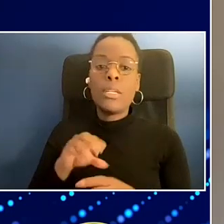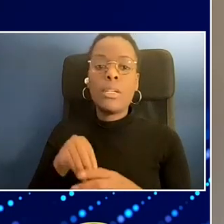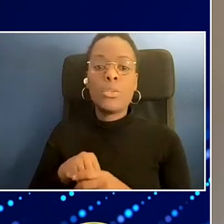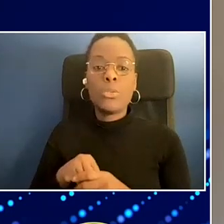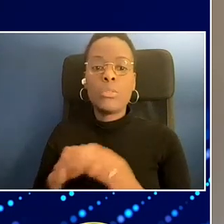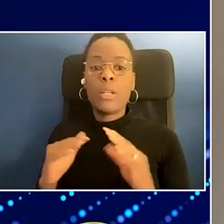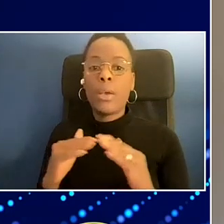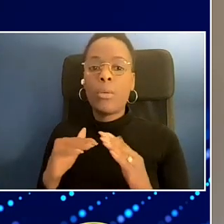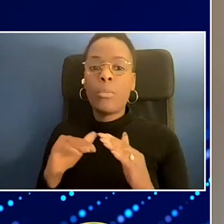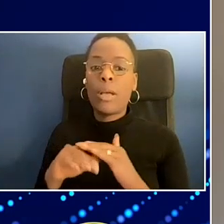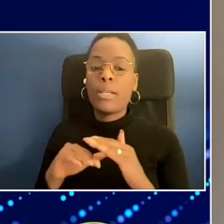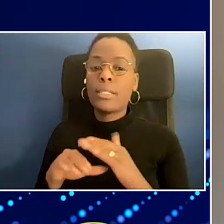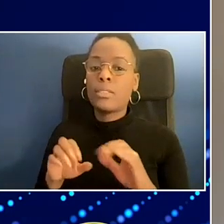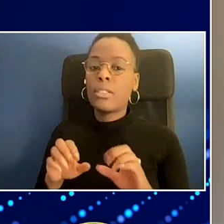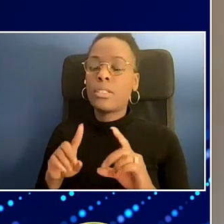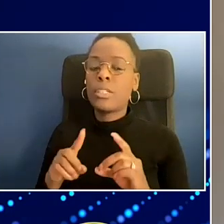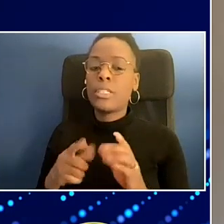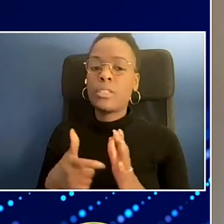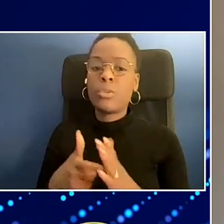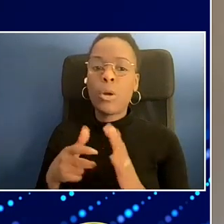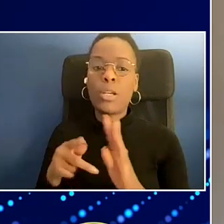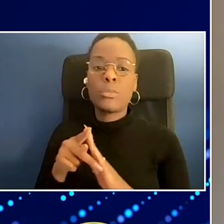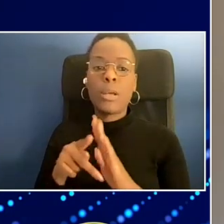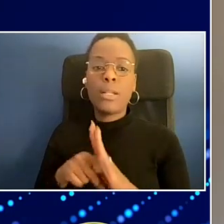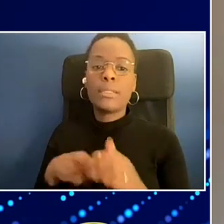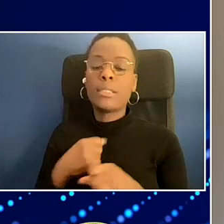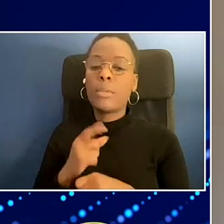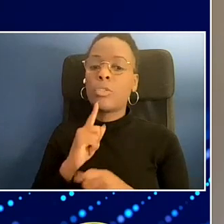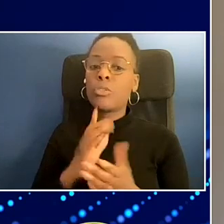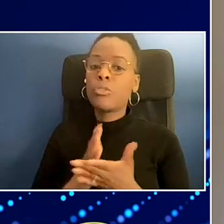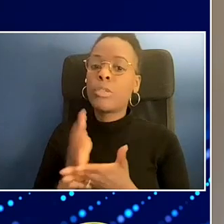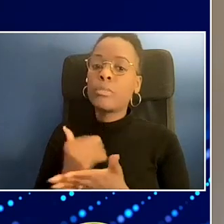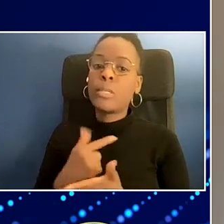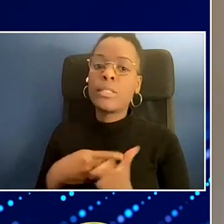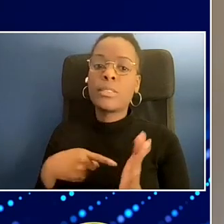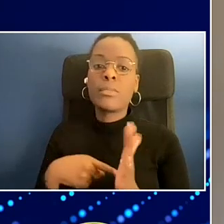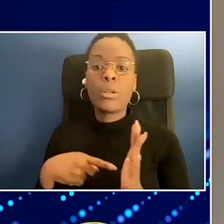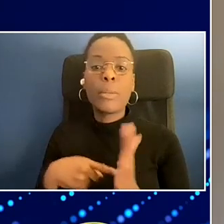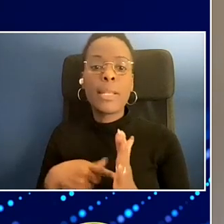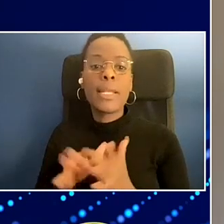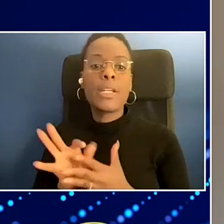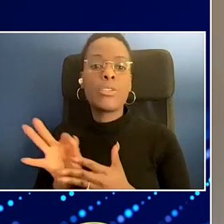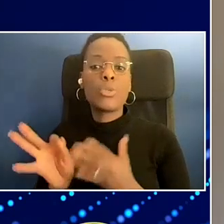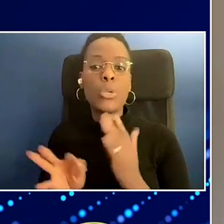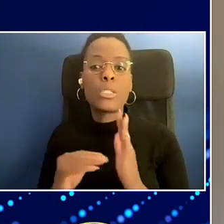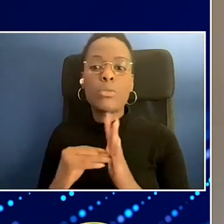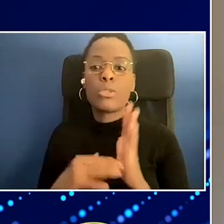transparency, affordability, and choice in how students acquire their materials, not practices that obscure the true cost of